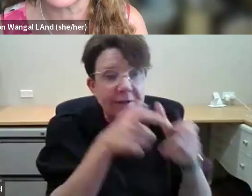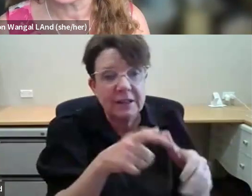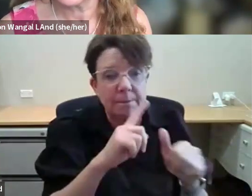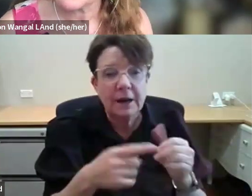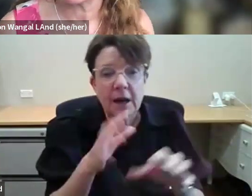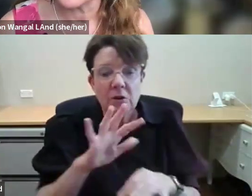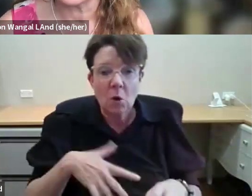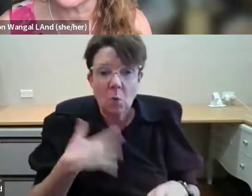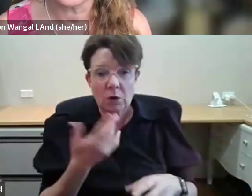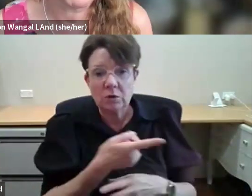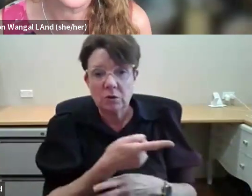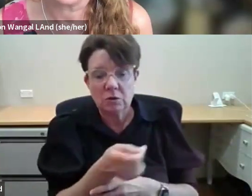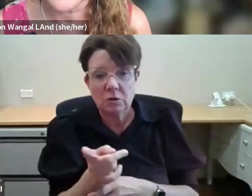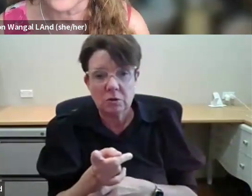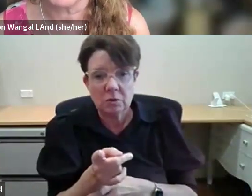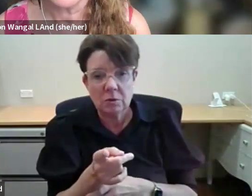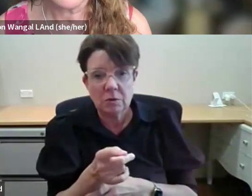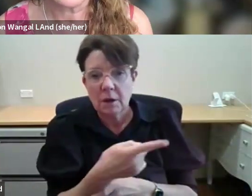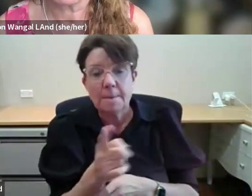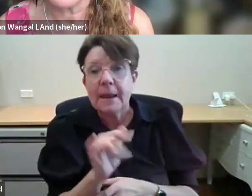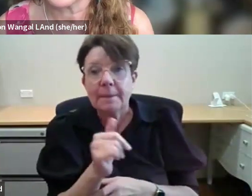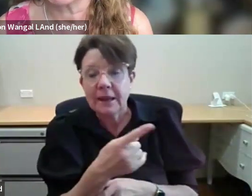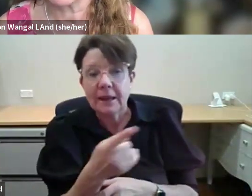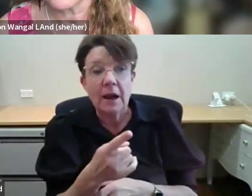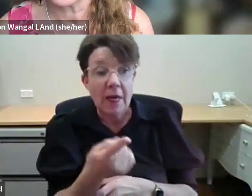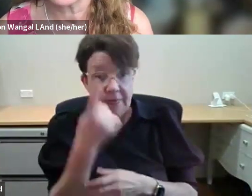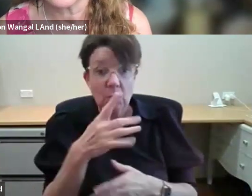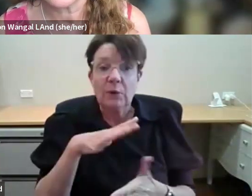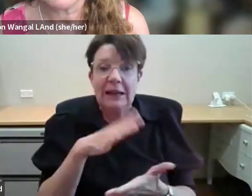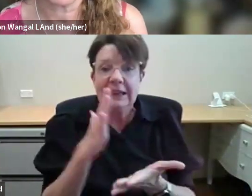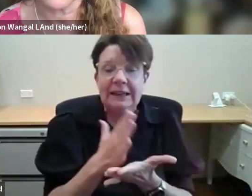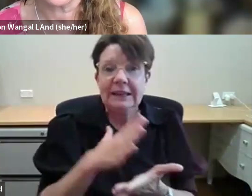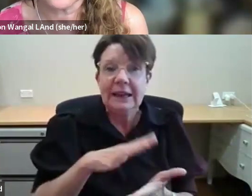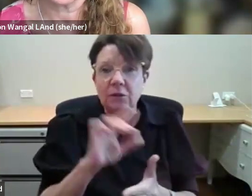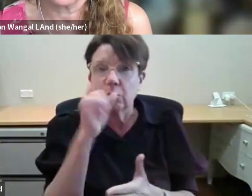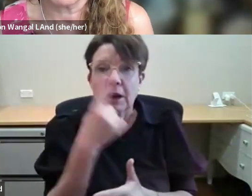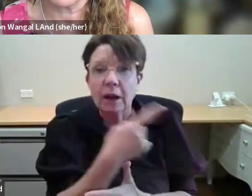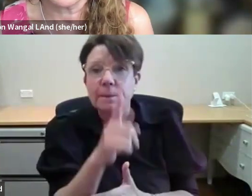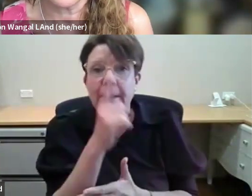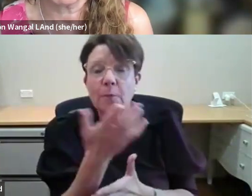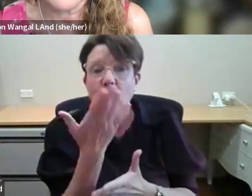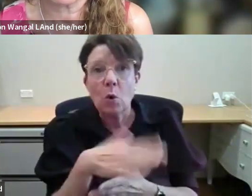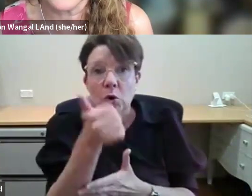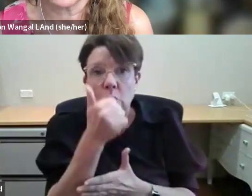Yes of course you can do more in the plate you are right now, and that is an important part of